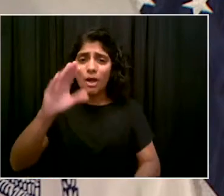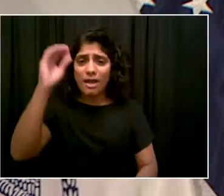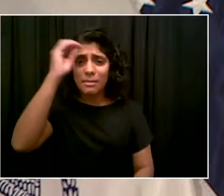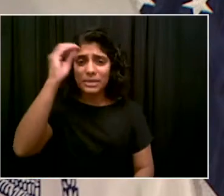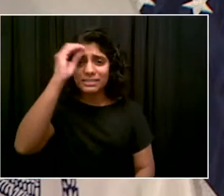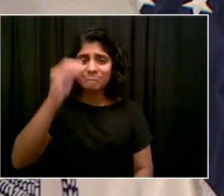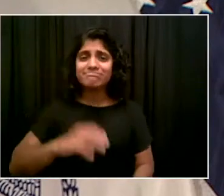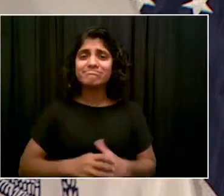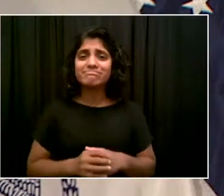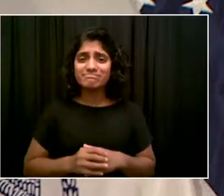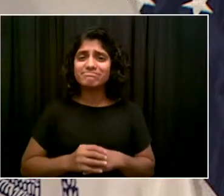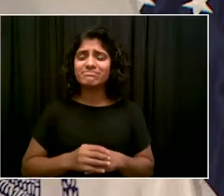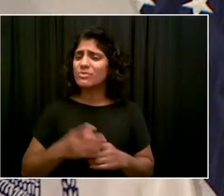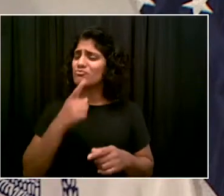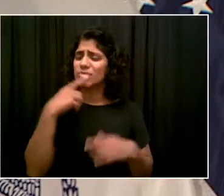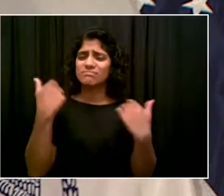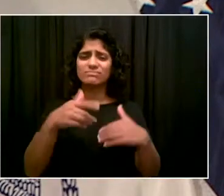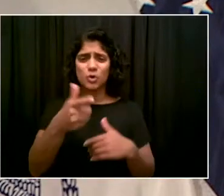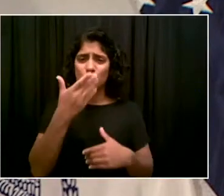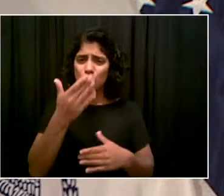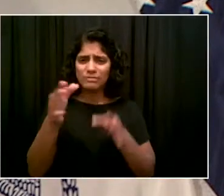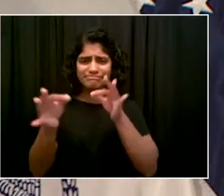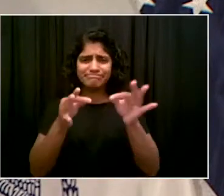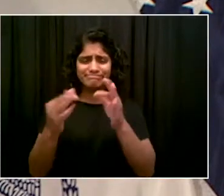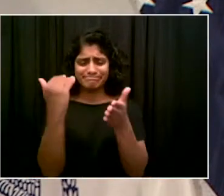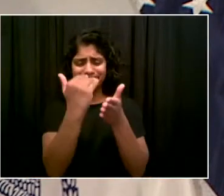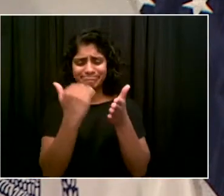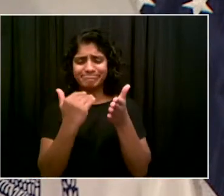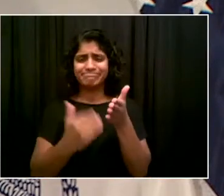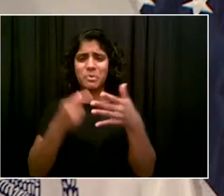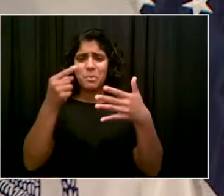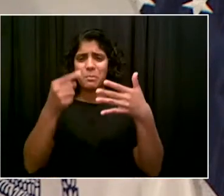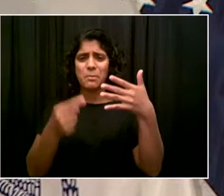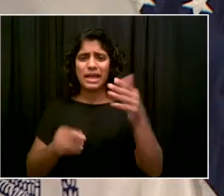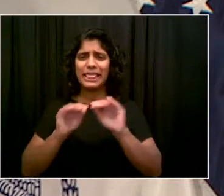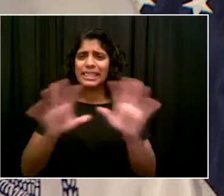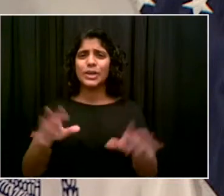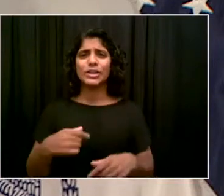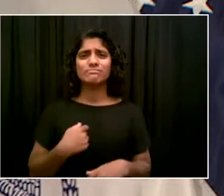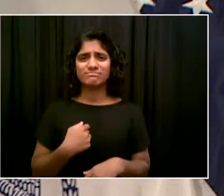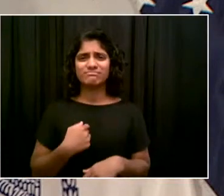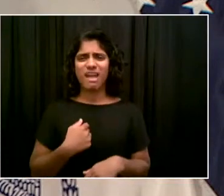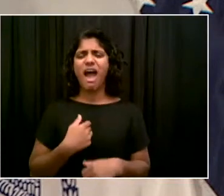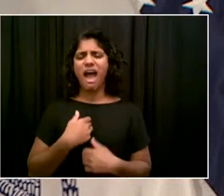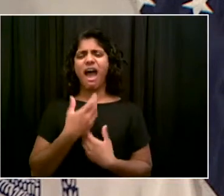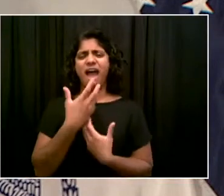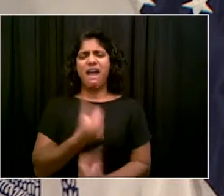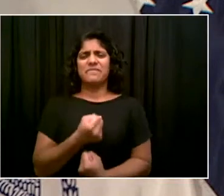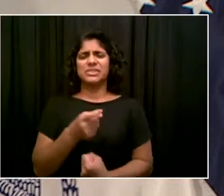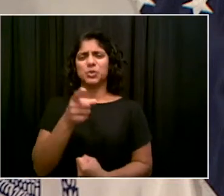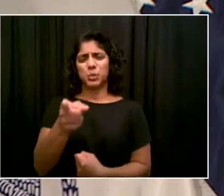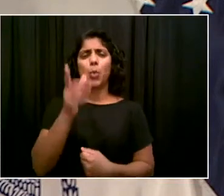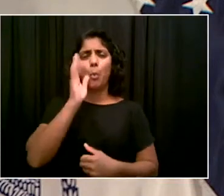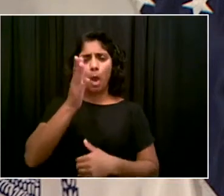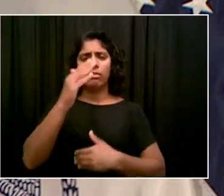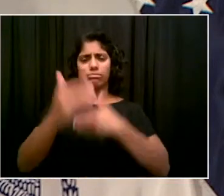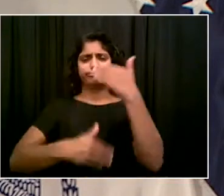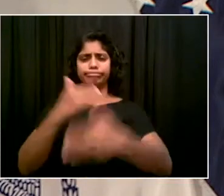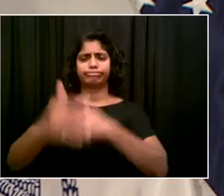HEARD IN ALBANY NEW YORK CITY. I LOVE IT WHEN YOU USE THAT STRONG VOICE. I APPRECIATE YOU AND WE HAVE TO GET THIS DONE